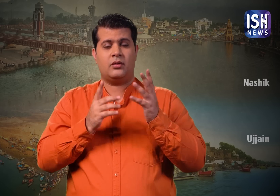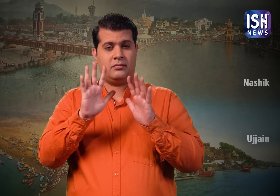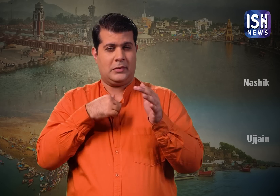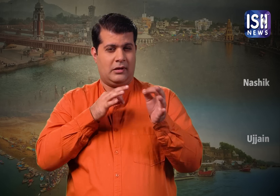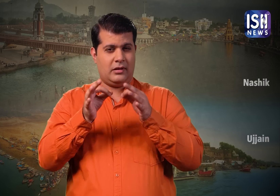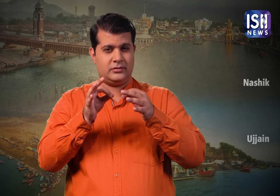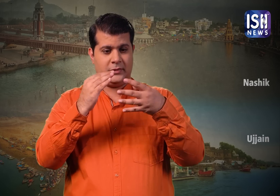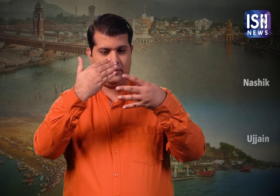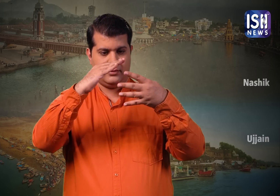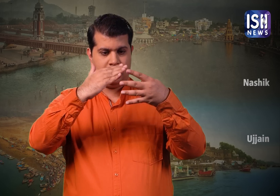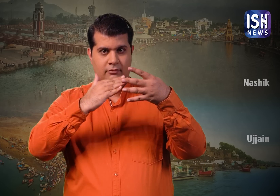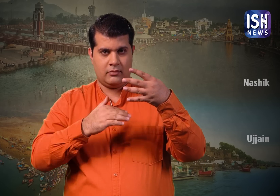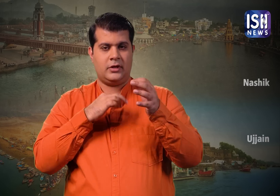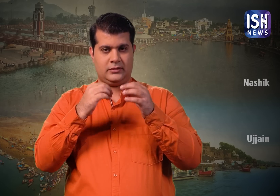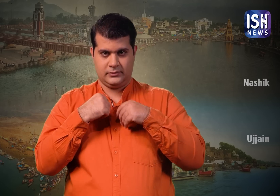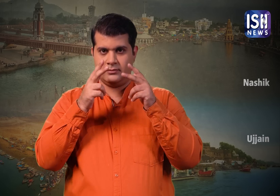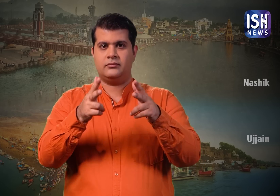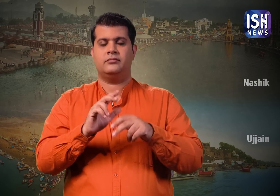I will explain you all 4 separately.